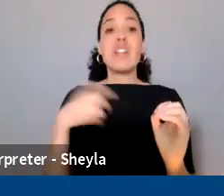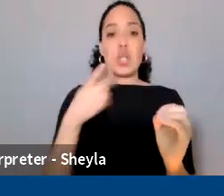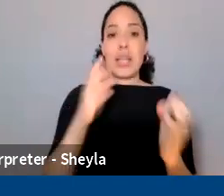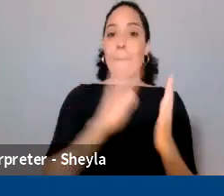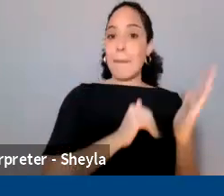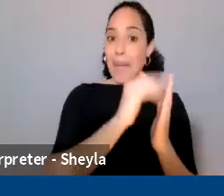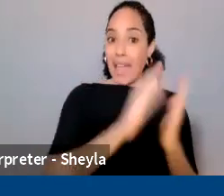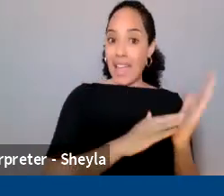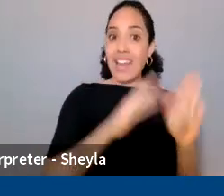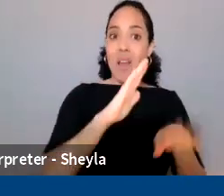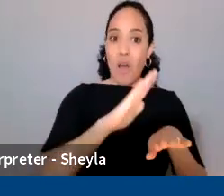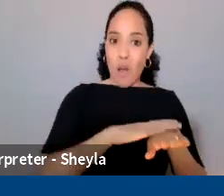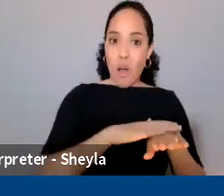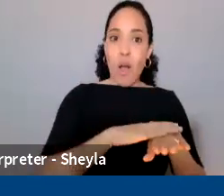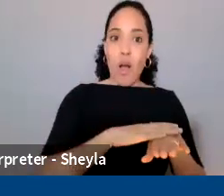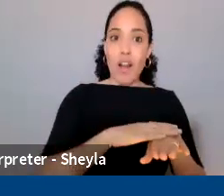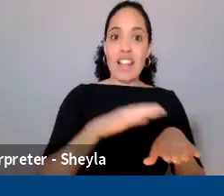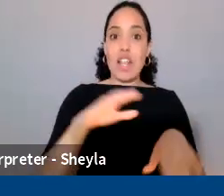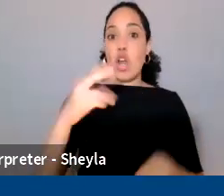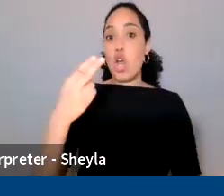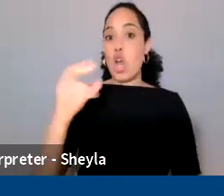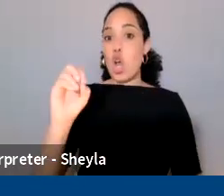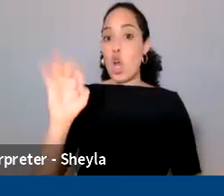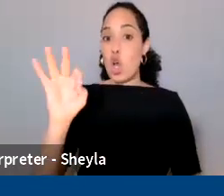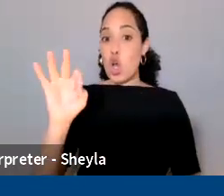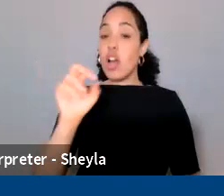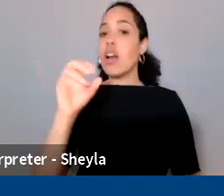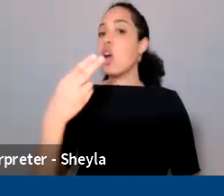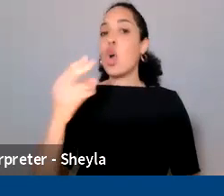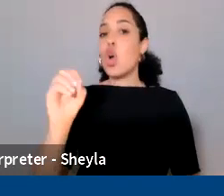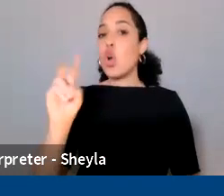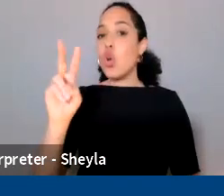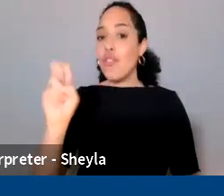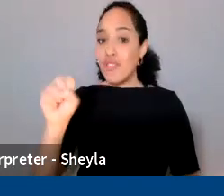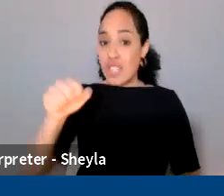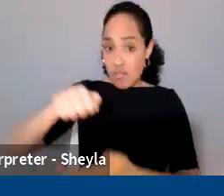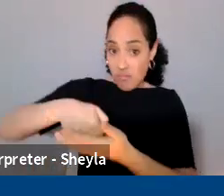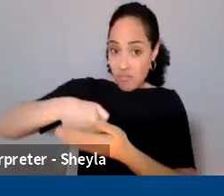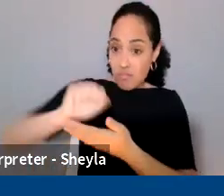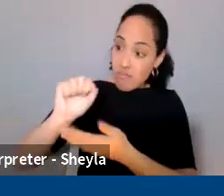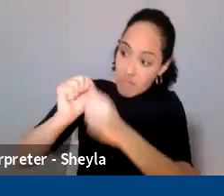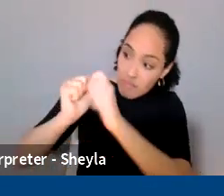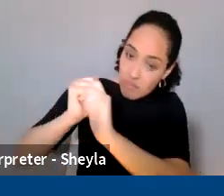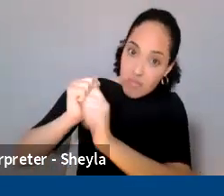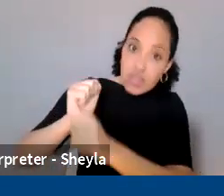number because if you get separated they're oftentimes hard to um to describe or to find